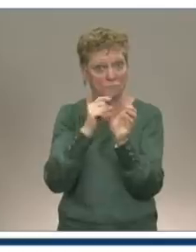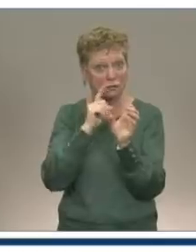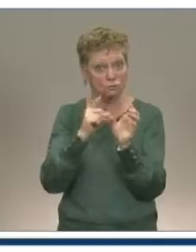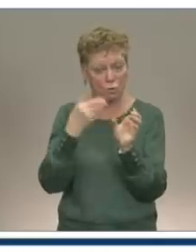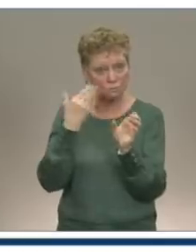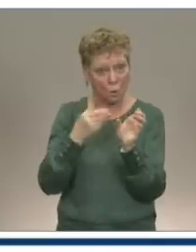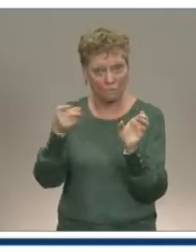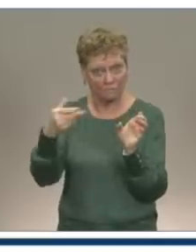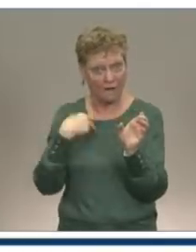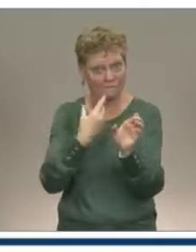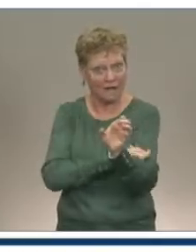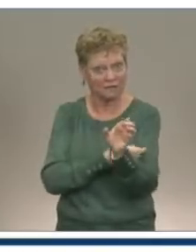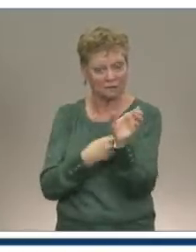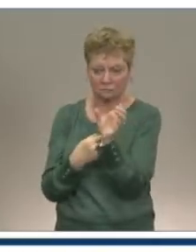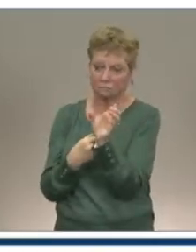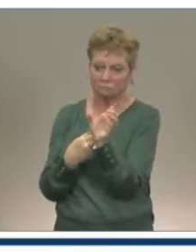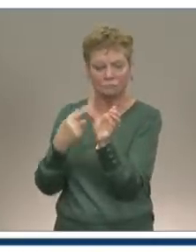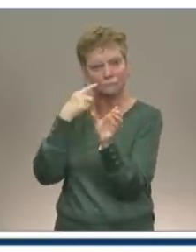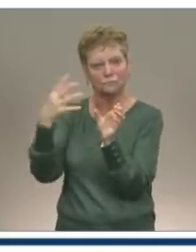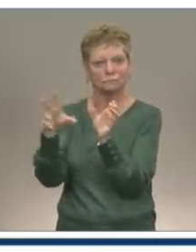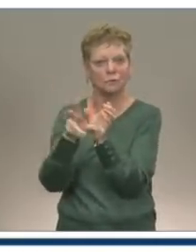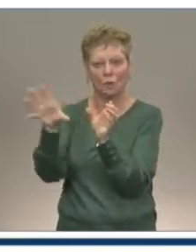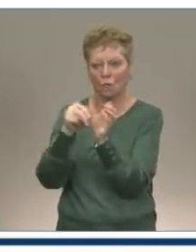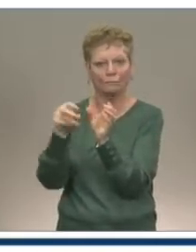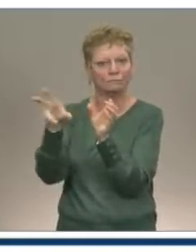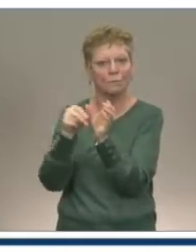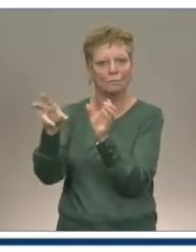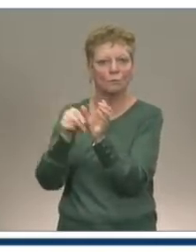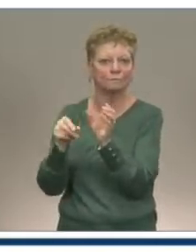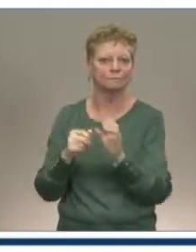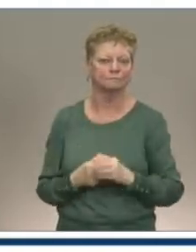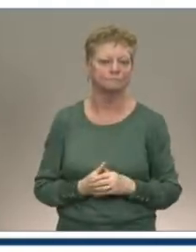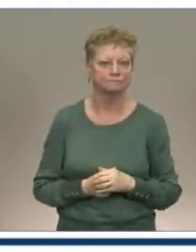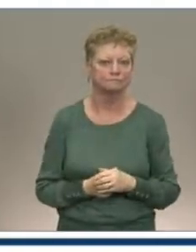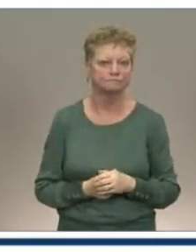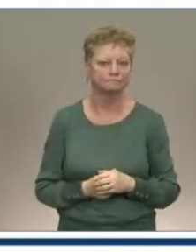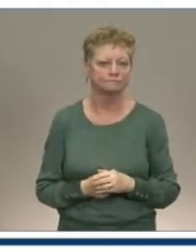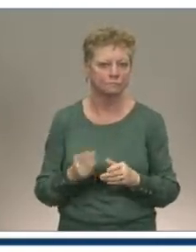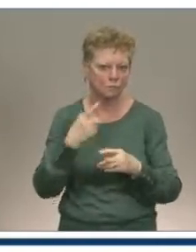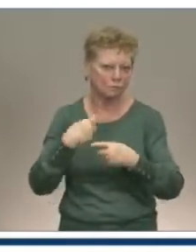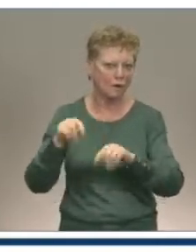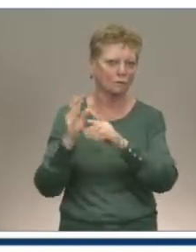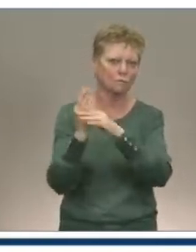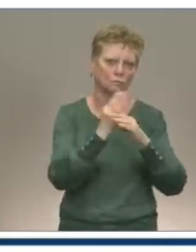people that are vaccinated vaccination is the best way to protect yourself and your family so just so